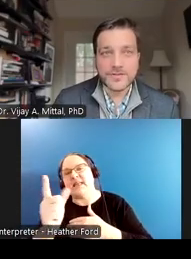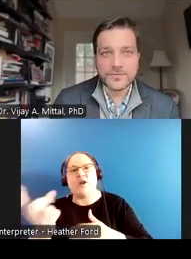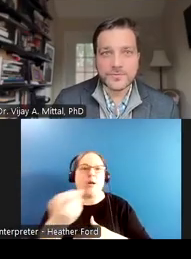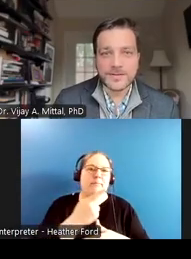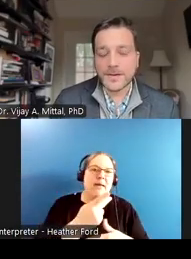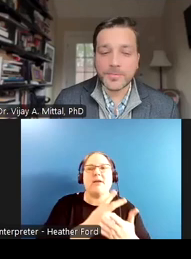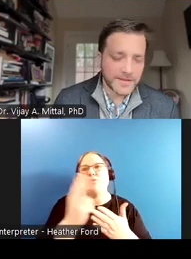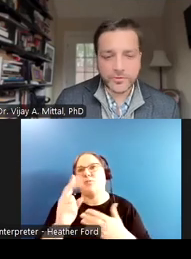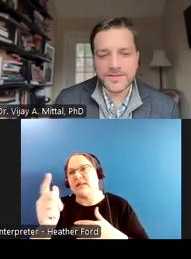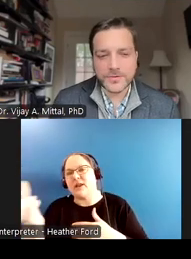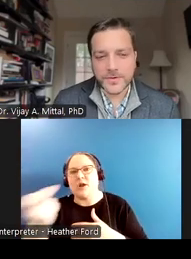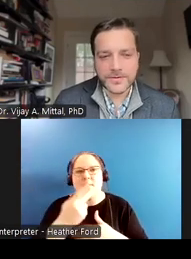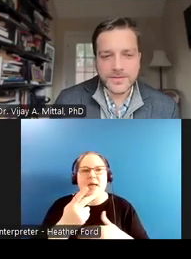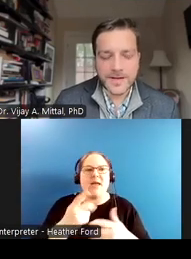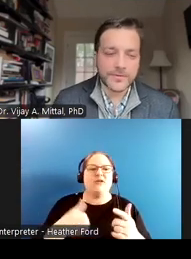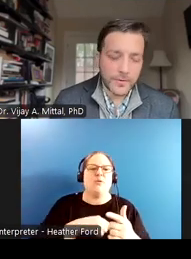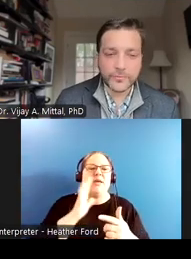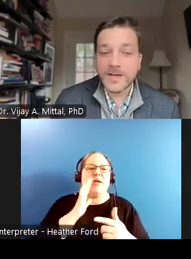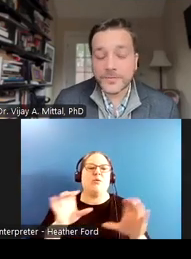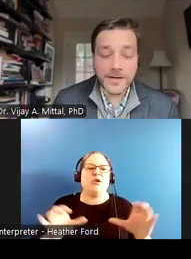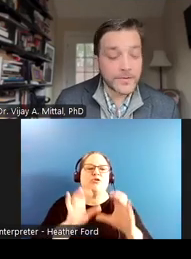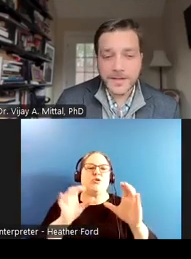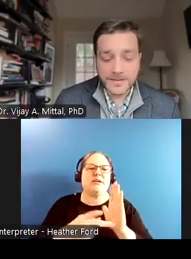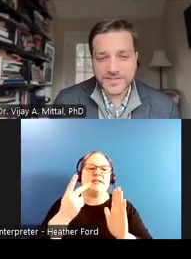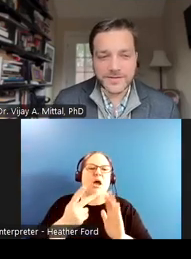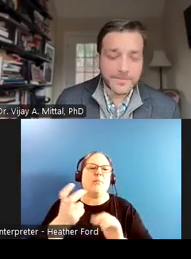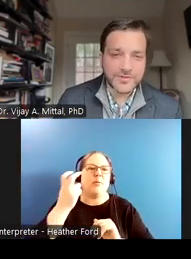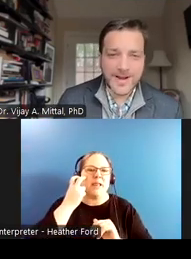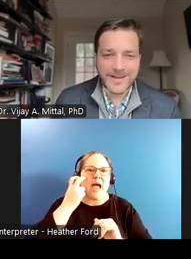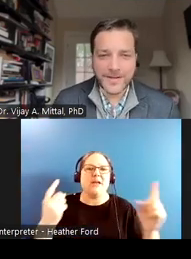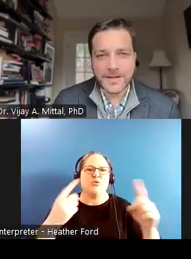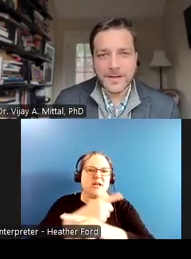uh do a double blind crossover so they don't know and we don't know. The machine keeps track of it.